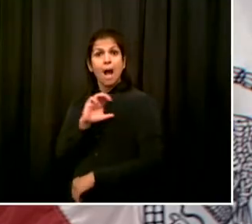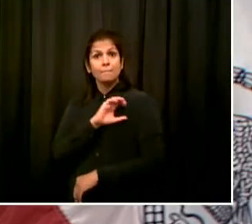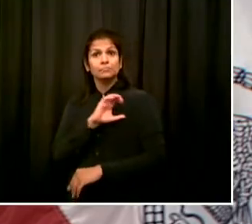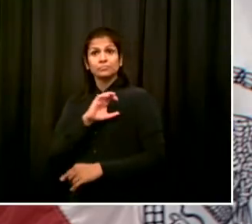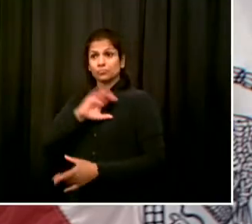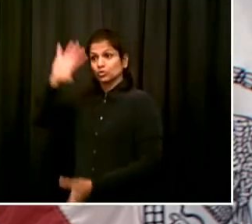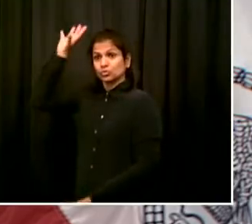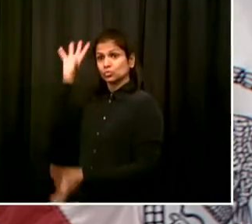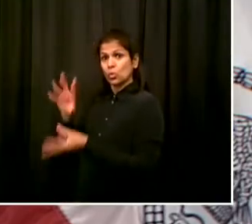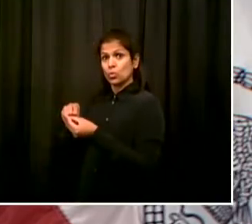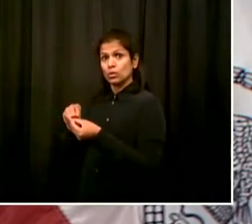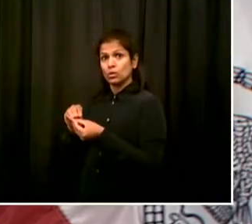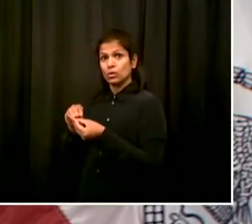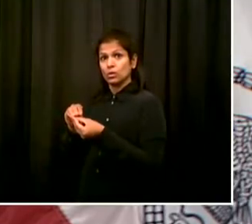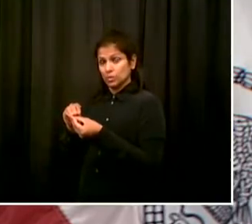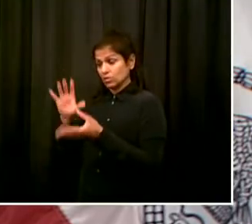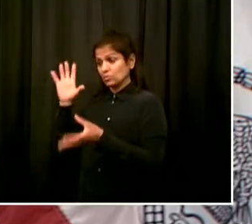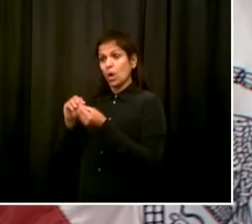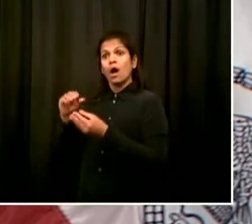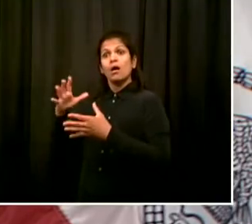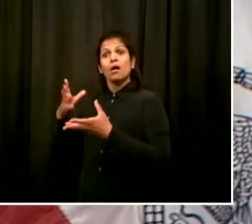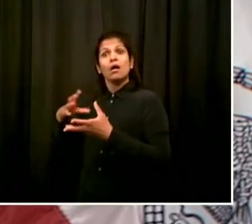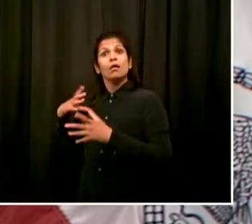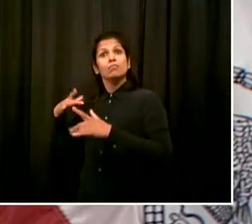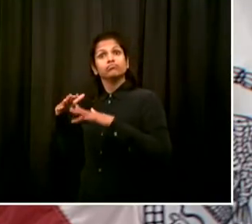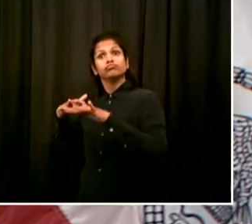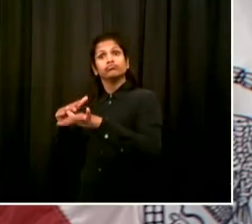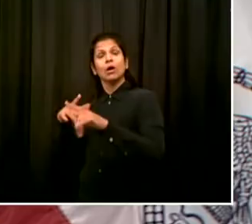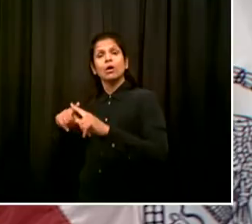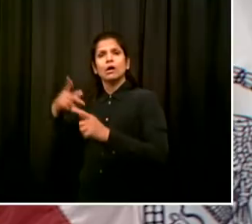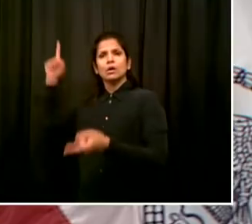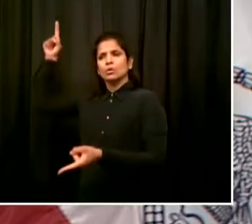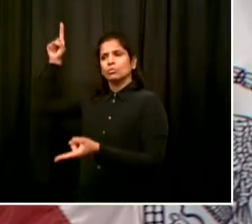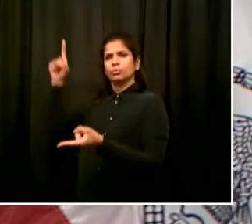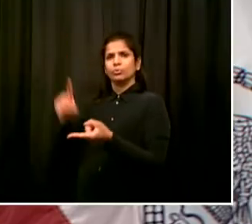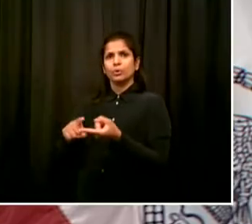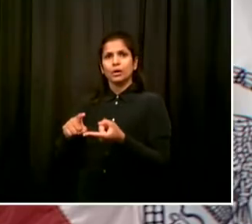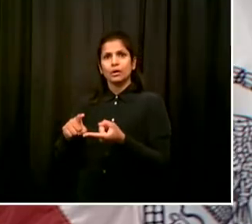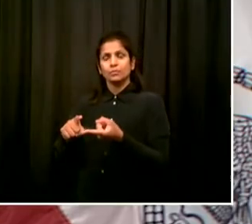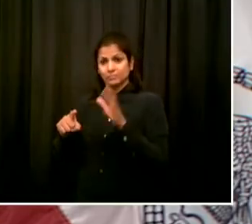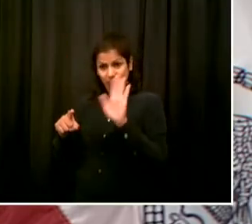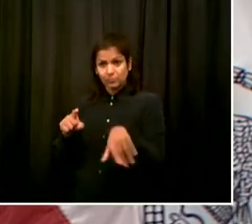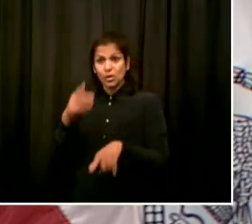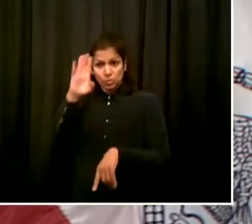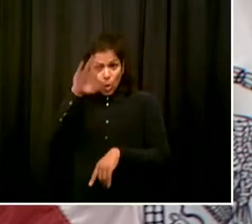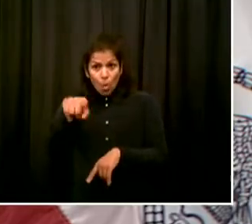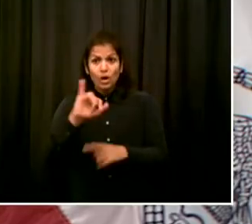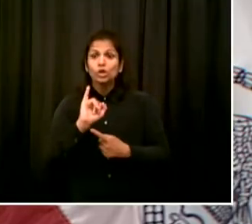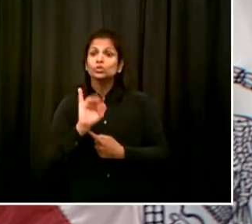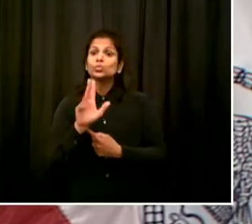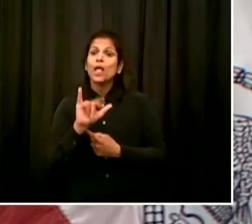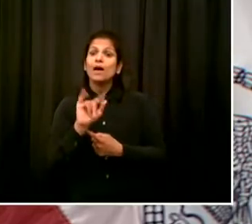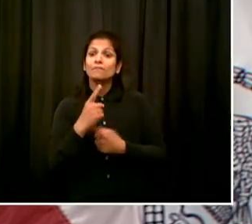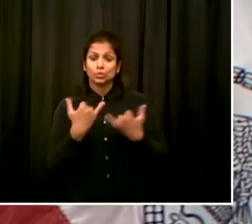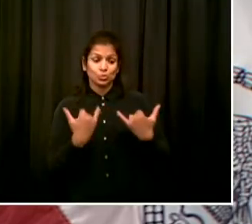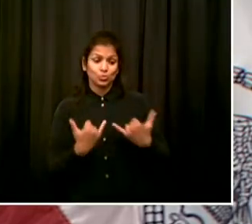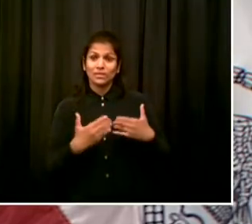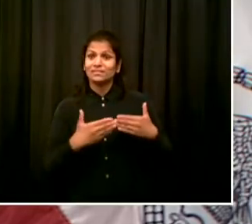NOT HAVING THE NEXT RECRUIT CLASS. WE RAE DREUCING